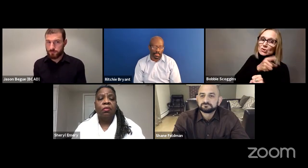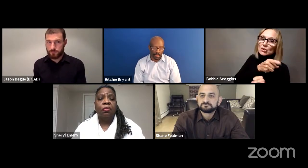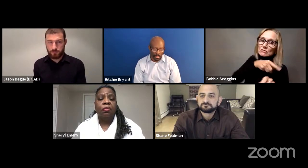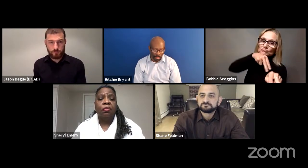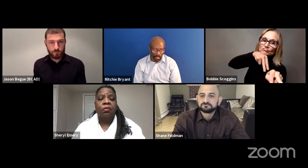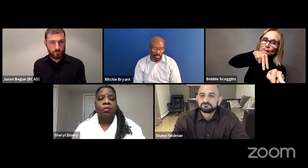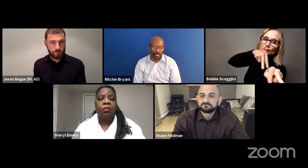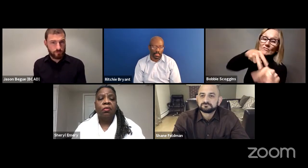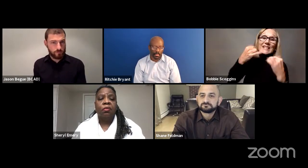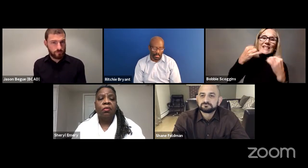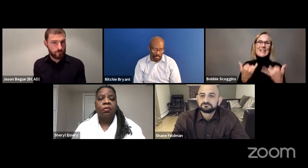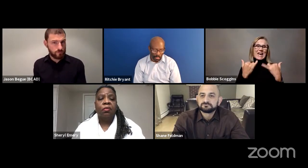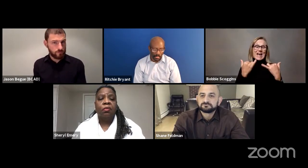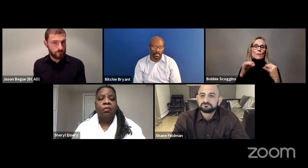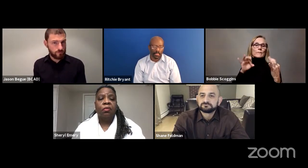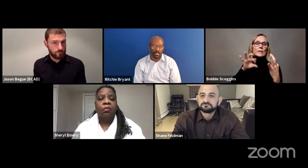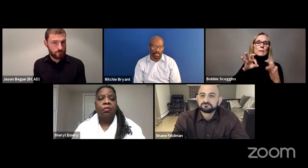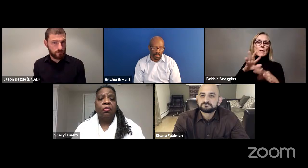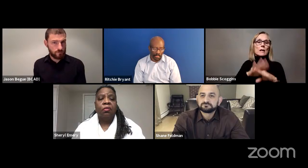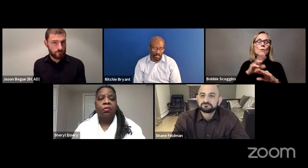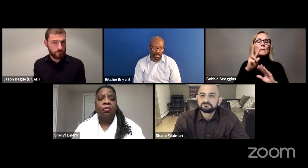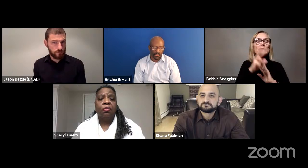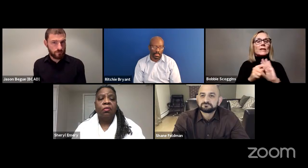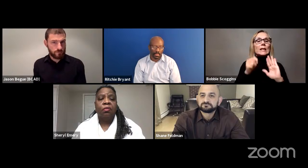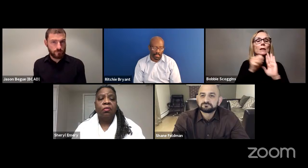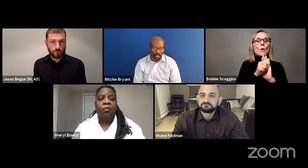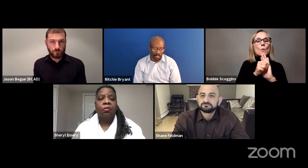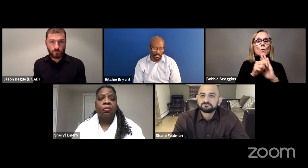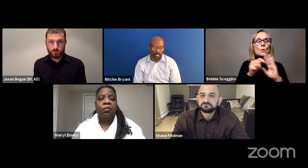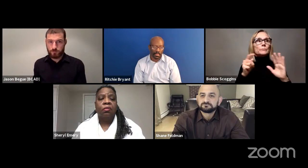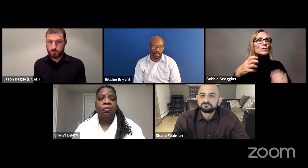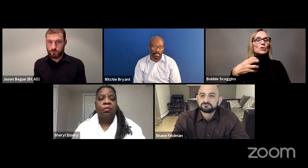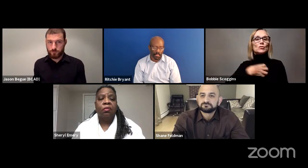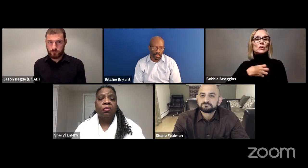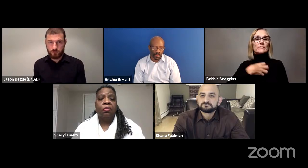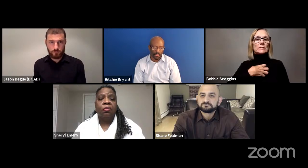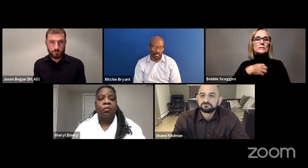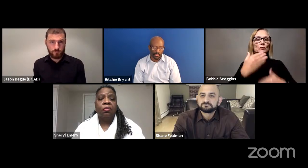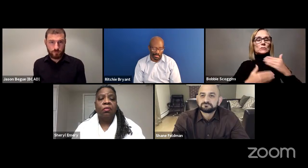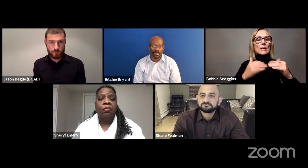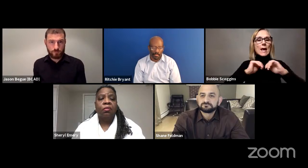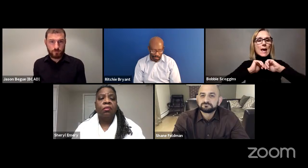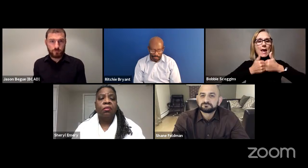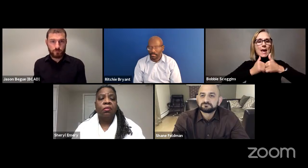was able to give feedback, just to ensure a level of oversight from the community. And